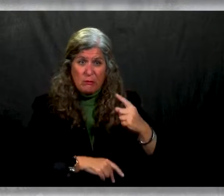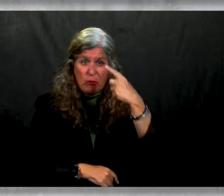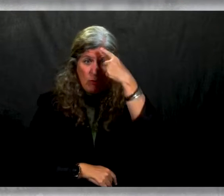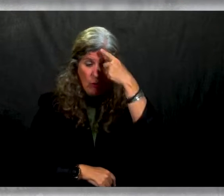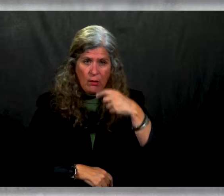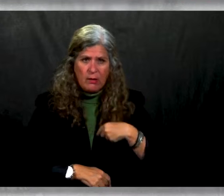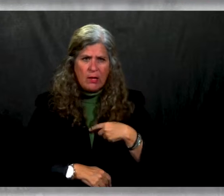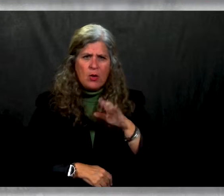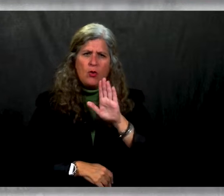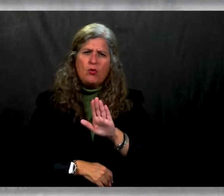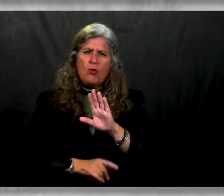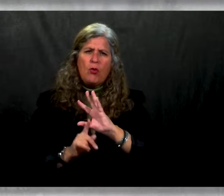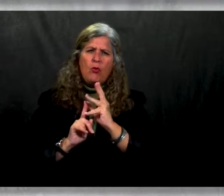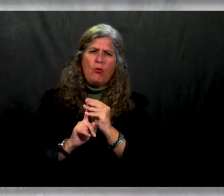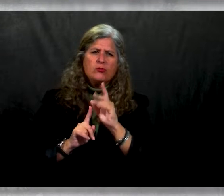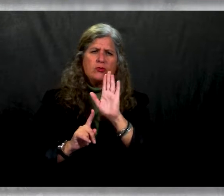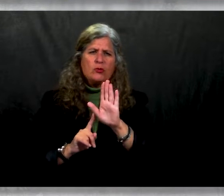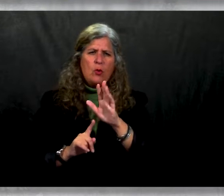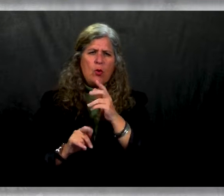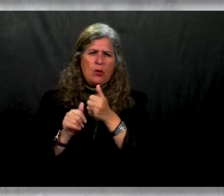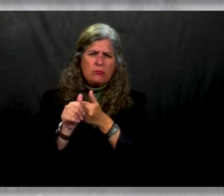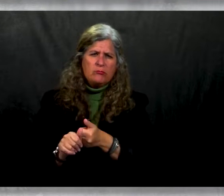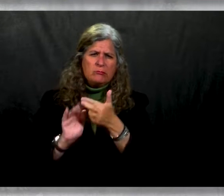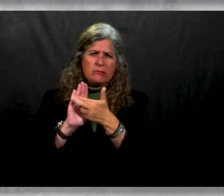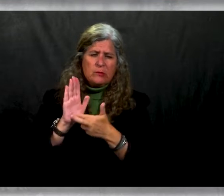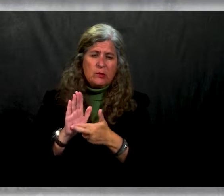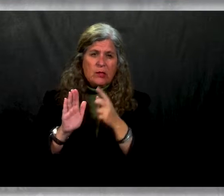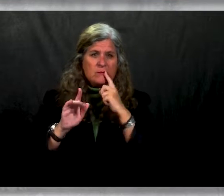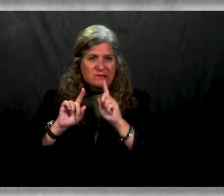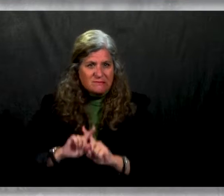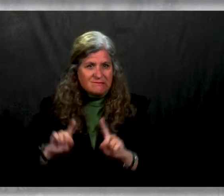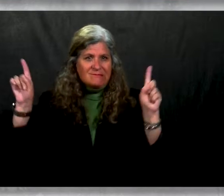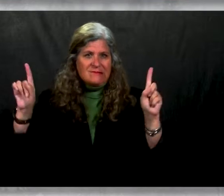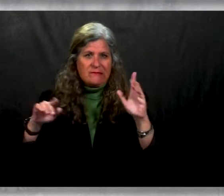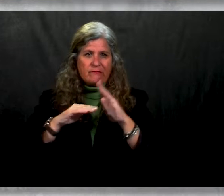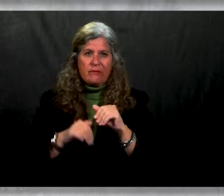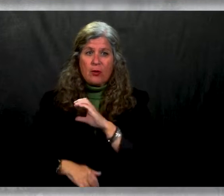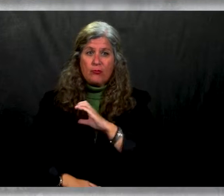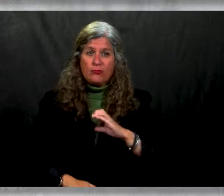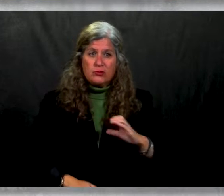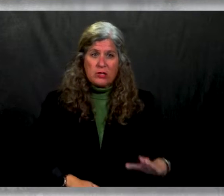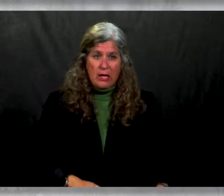that was different from those of Christianity and other religions. This meant that European leaders in most